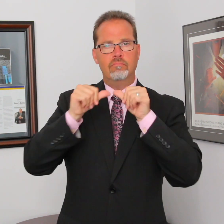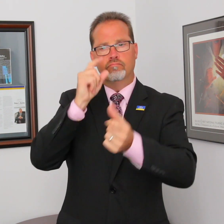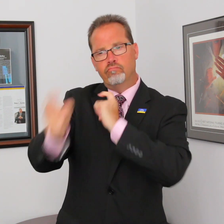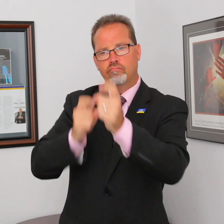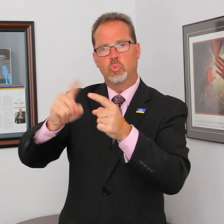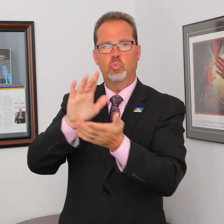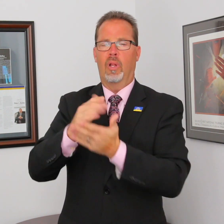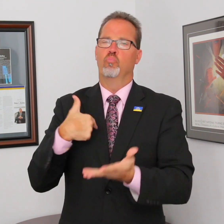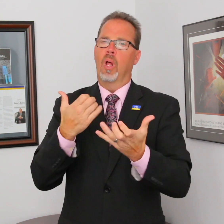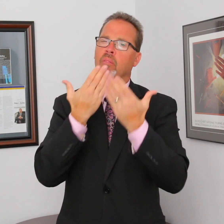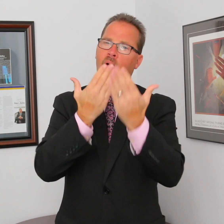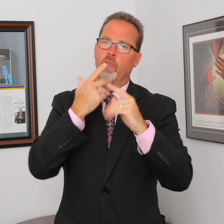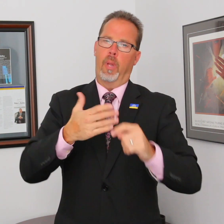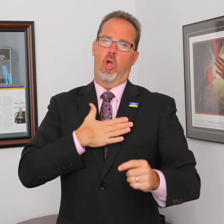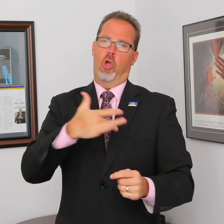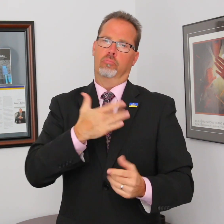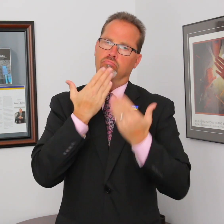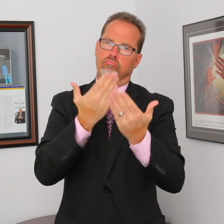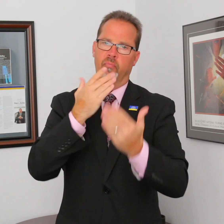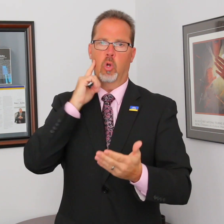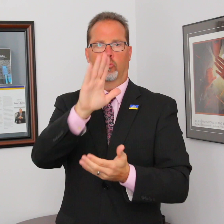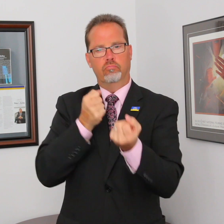your support and the contributions you make in various ways, so from the bottom